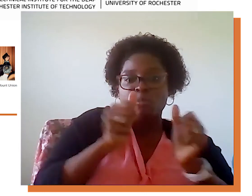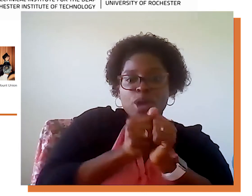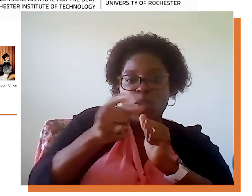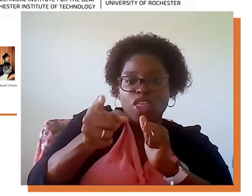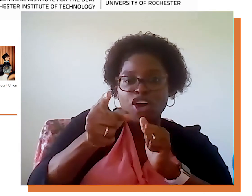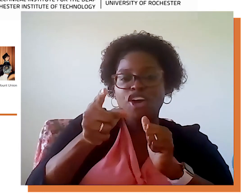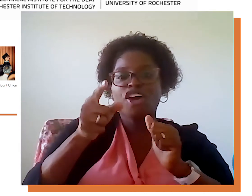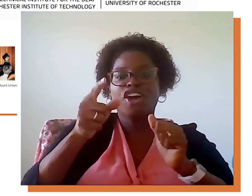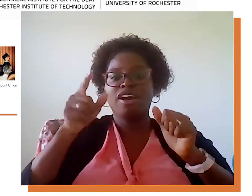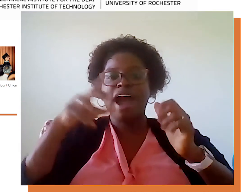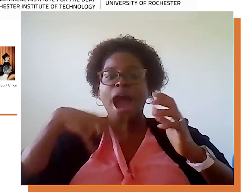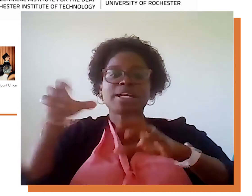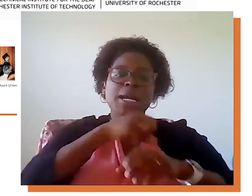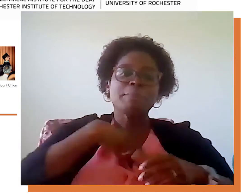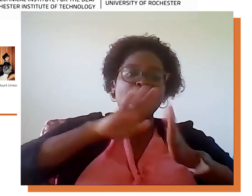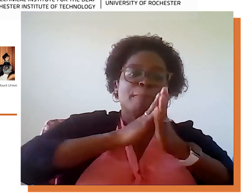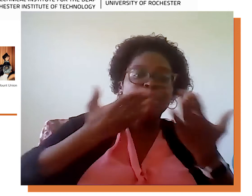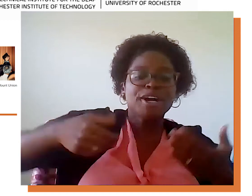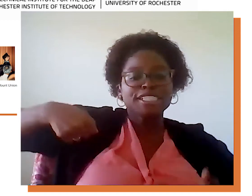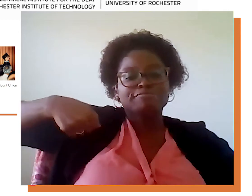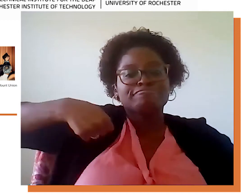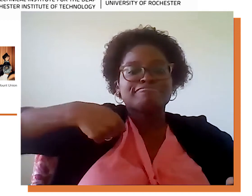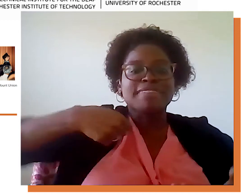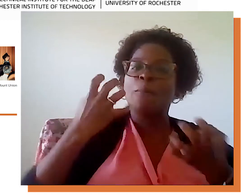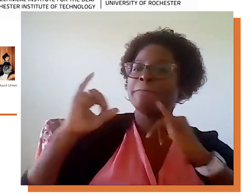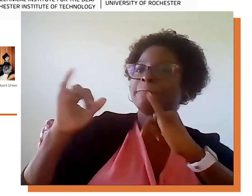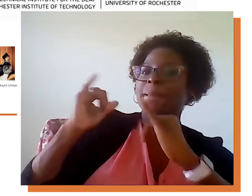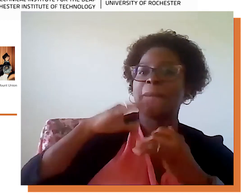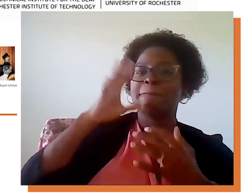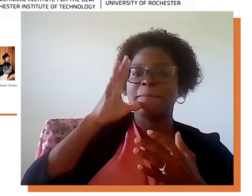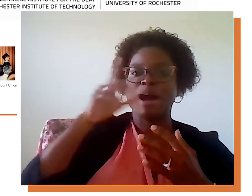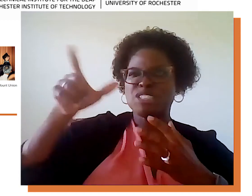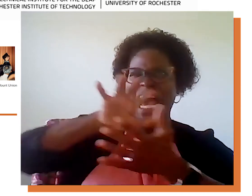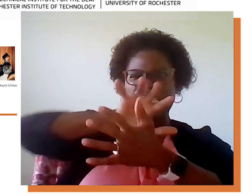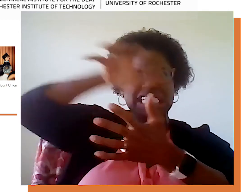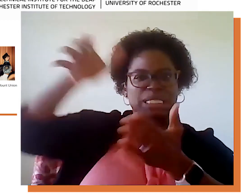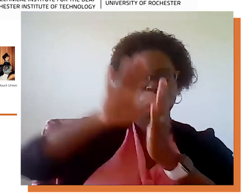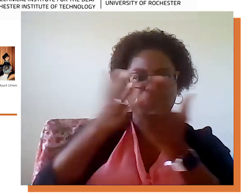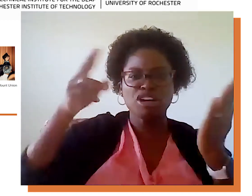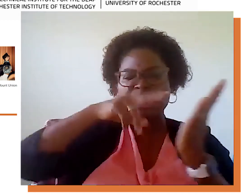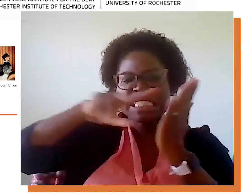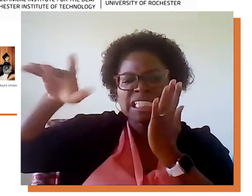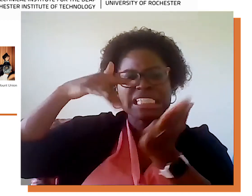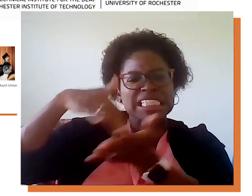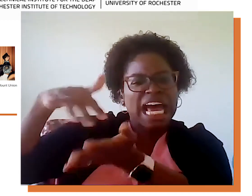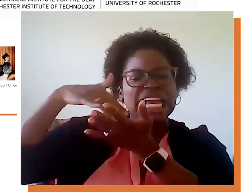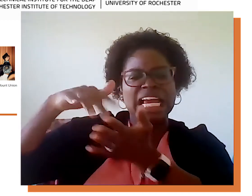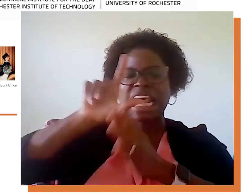She used to take me to the library with her. I'd bring my little book bag. I'd be studying like my mom.